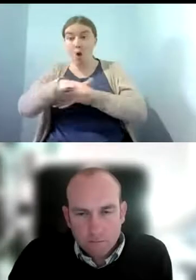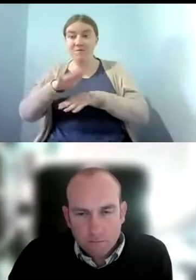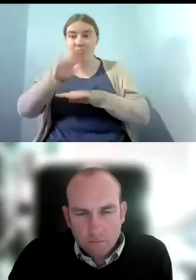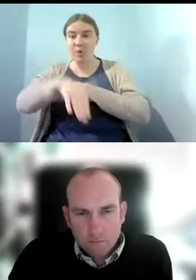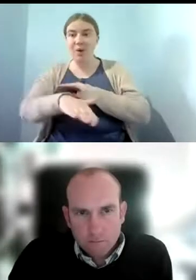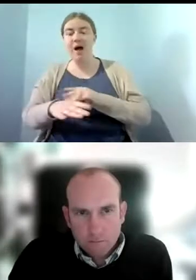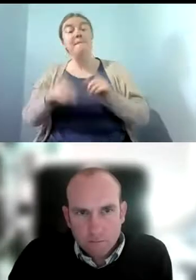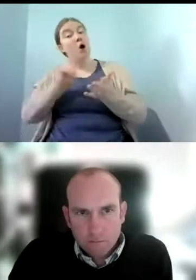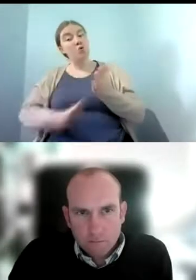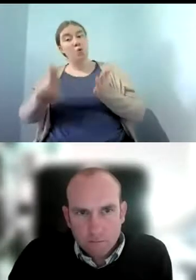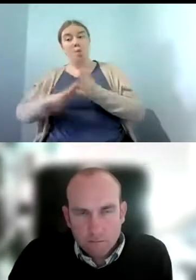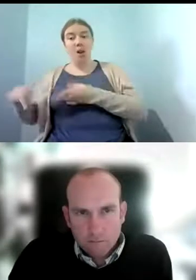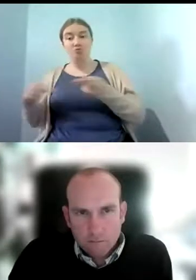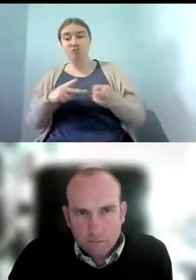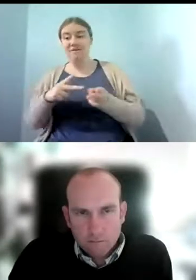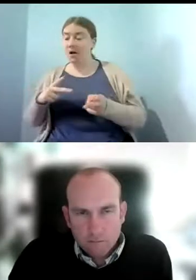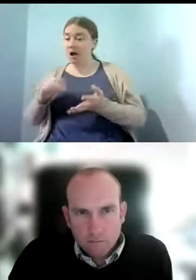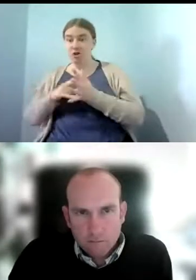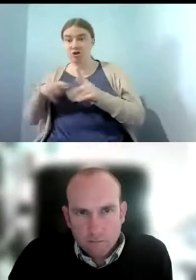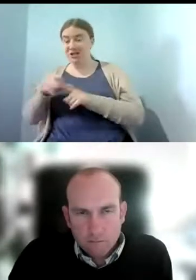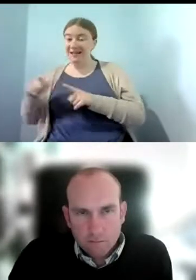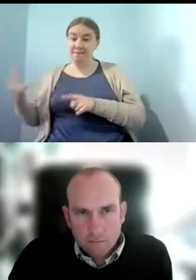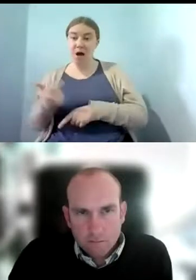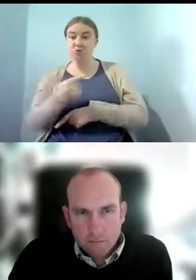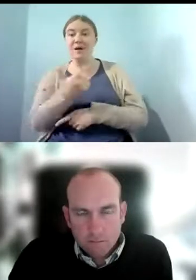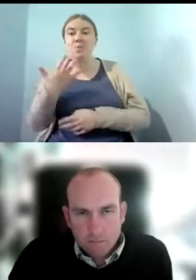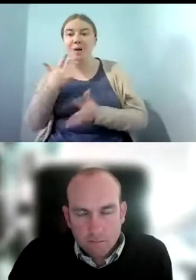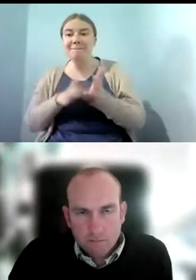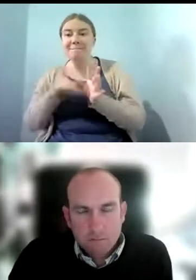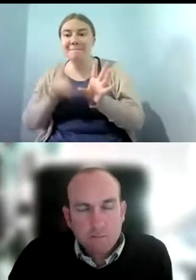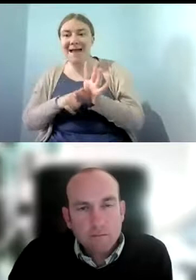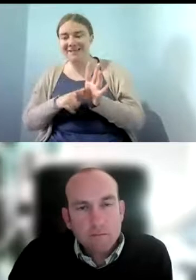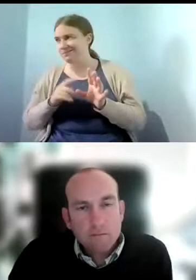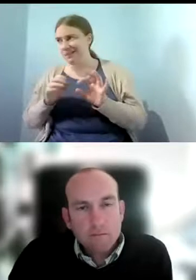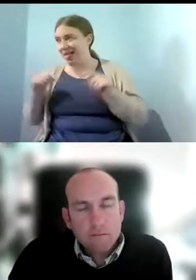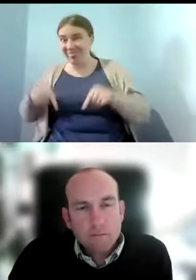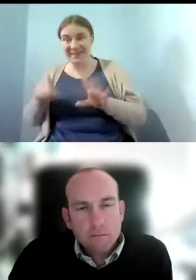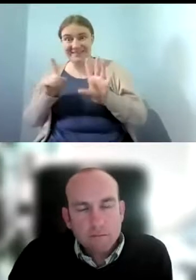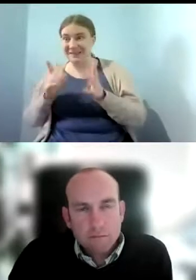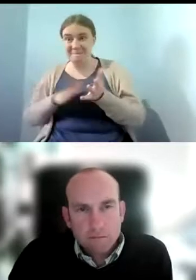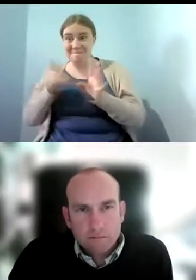when the shad were migrating which is in may we haven't had a normal river flow this may um but